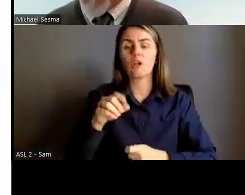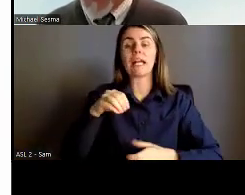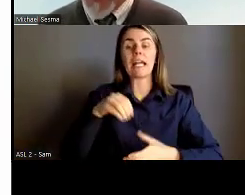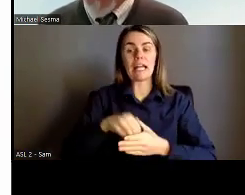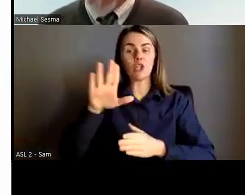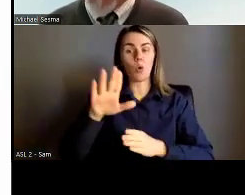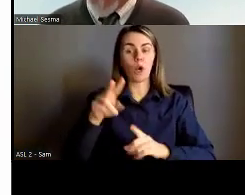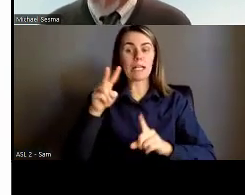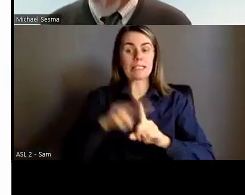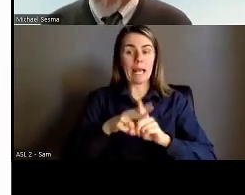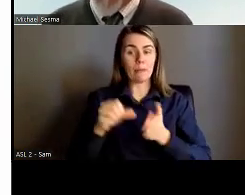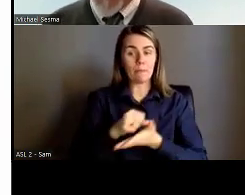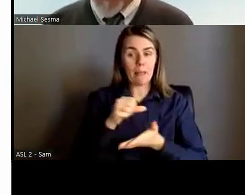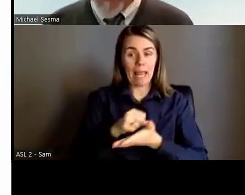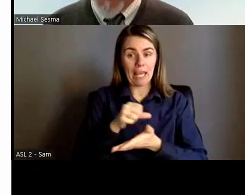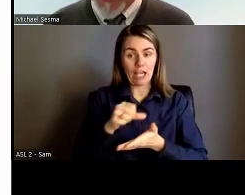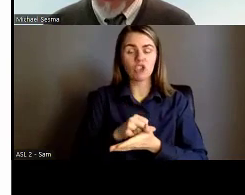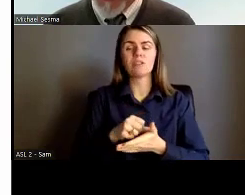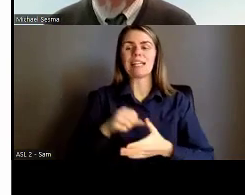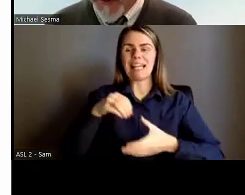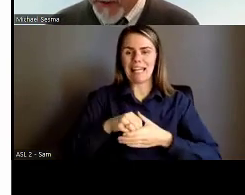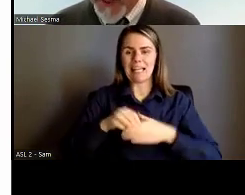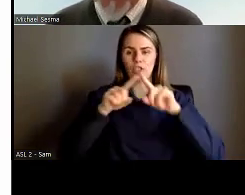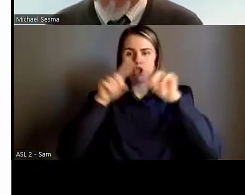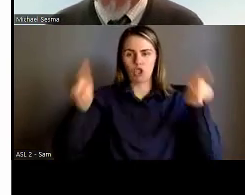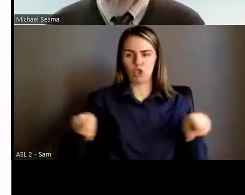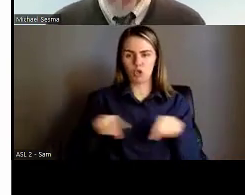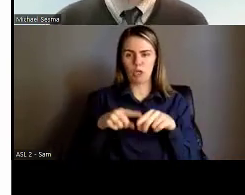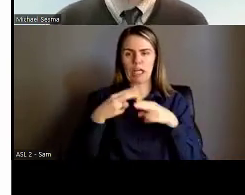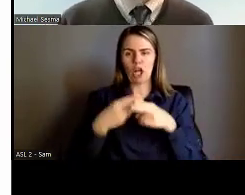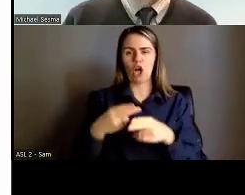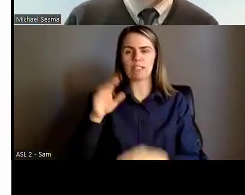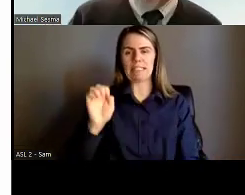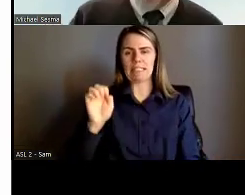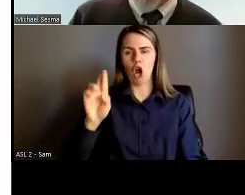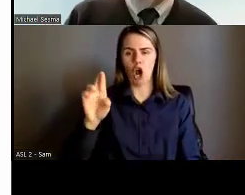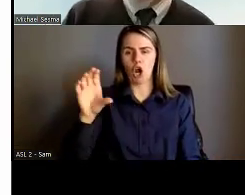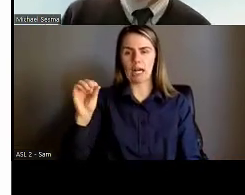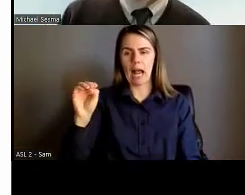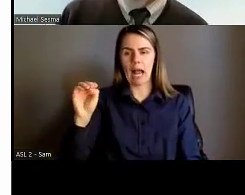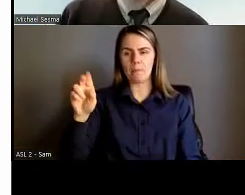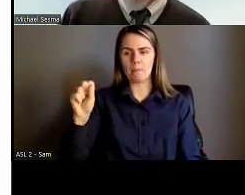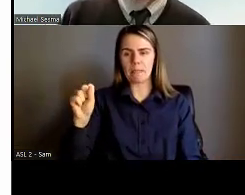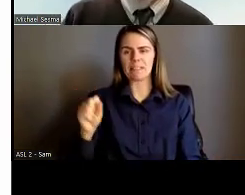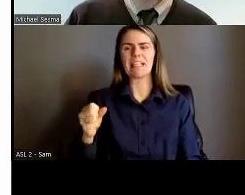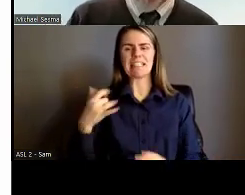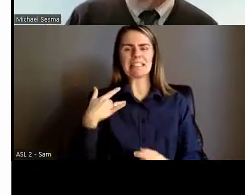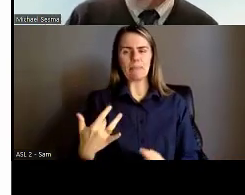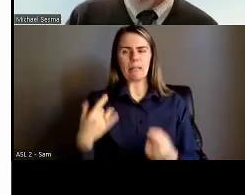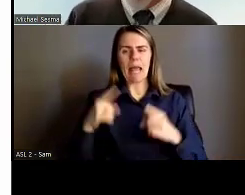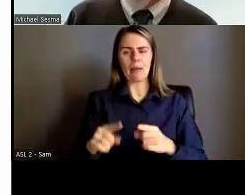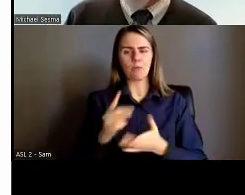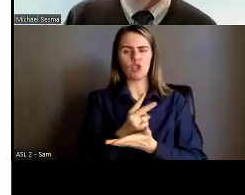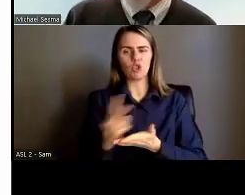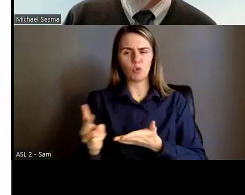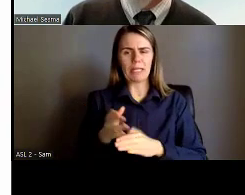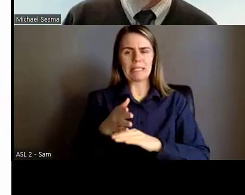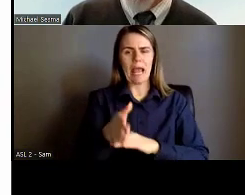but it will list a number of things including the SRO who is going to manage the review of your application. Again, related resources, look them up.